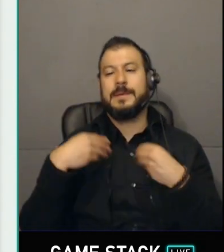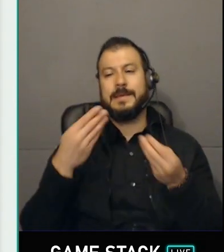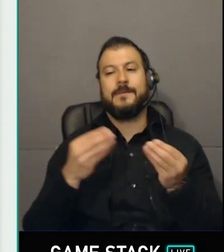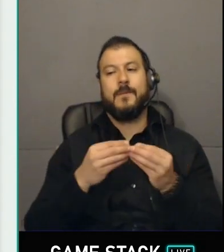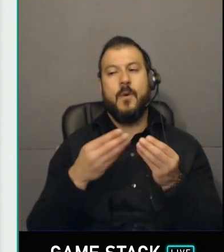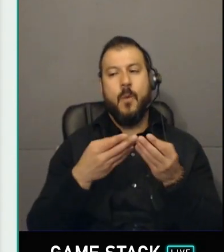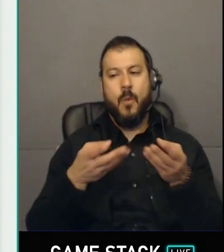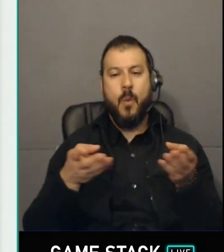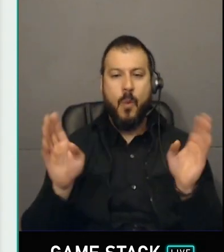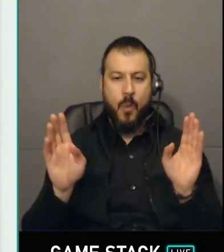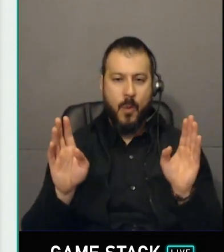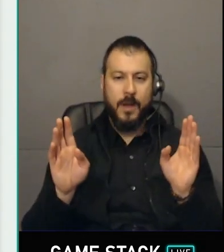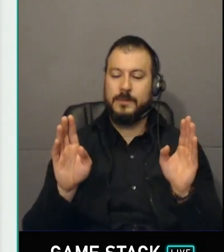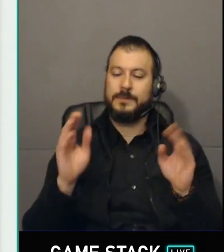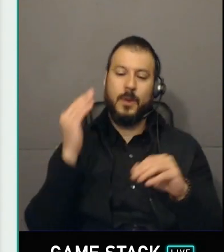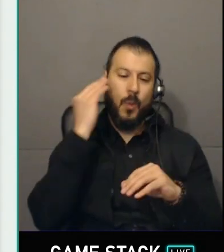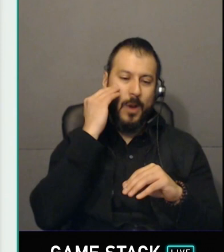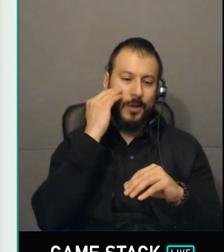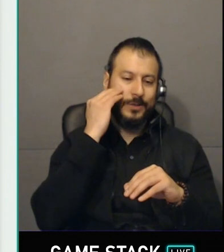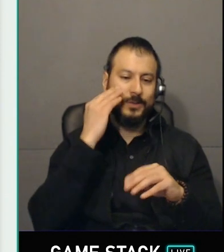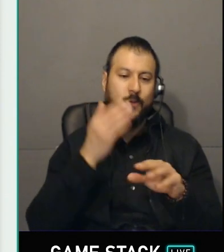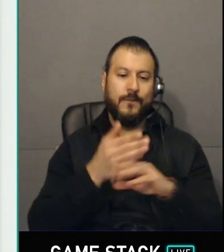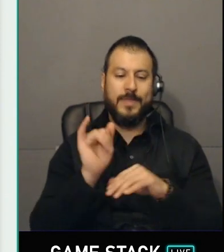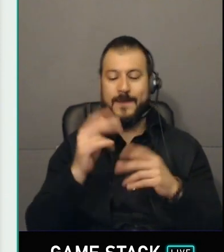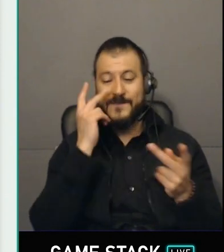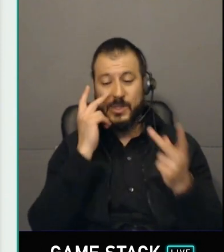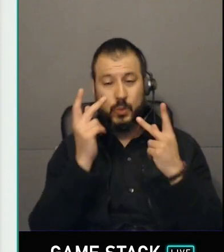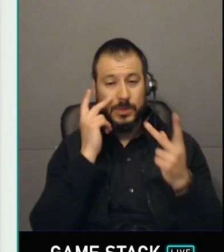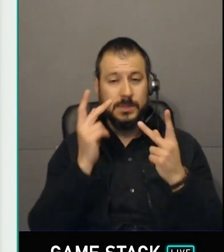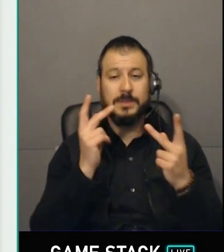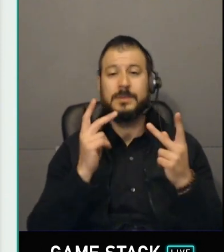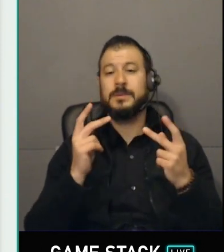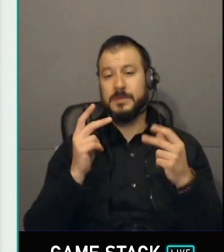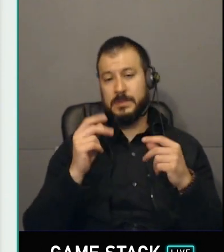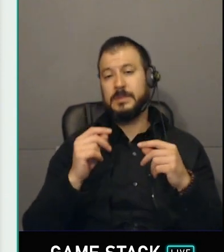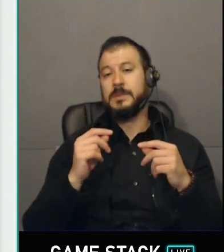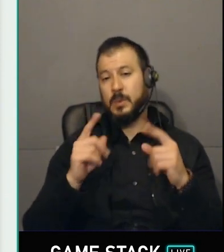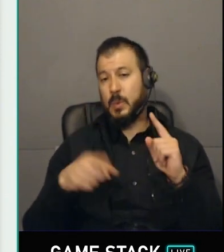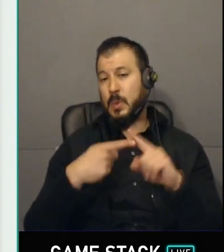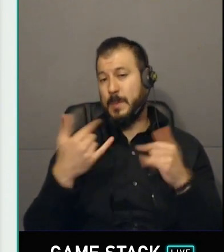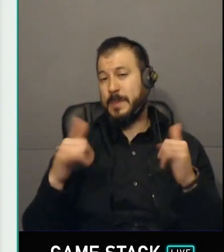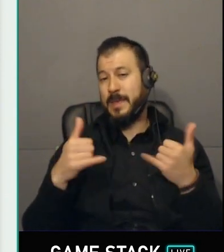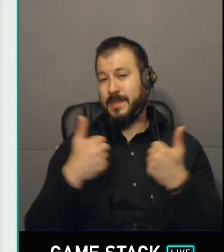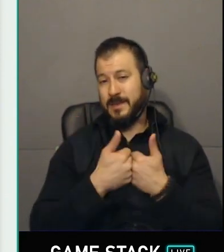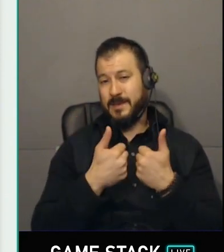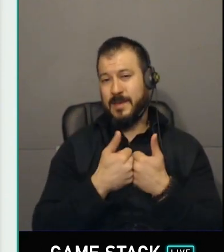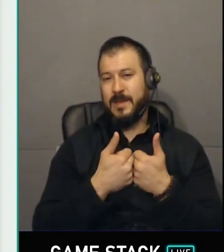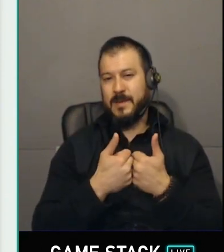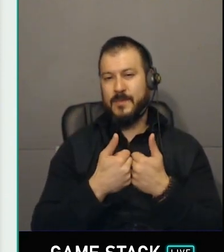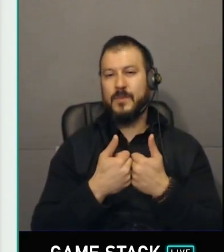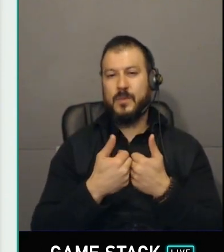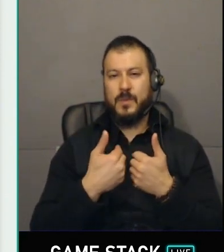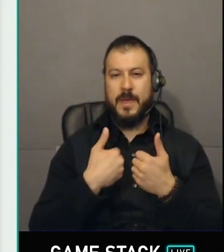awareness over the visuals, which, when you're playing the game, you have this frustum in front of you that you're -